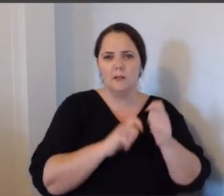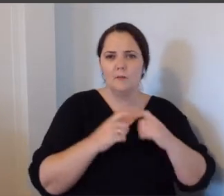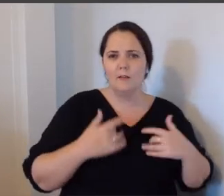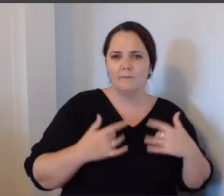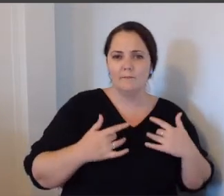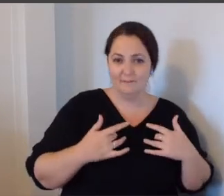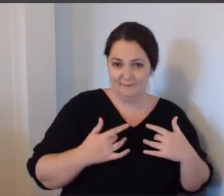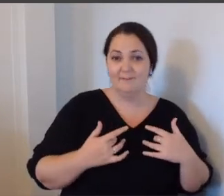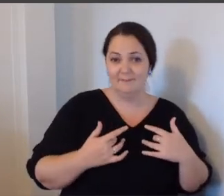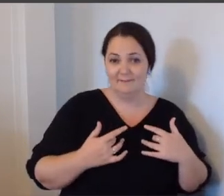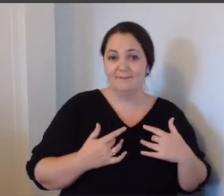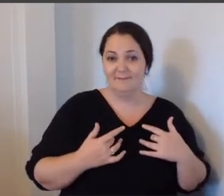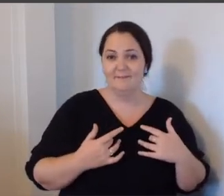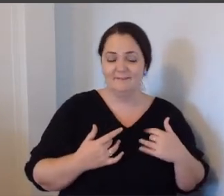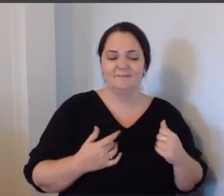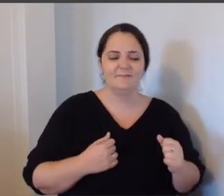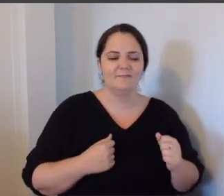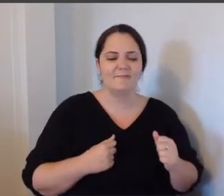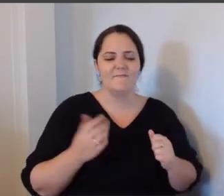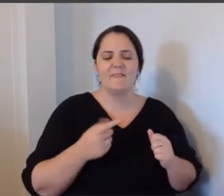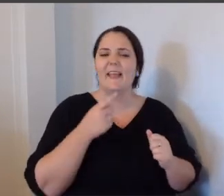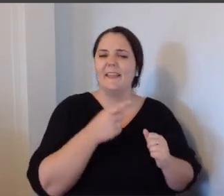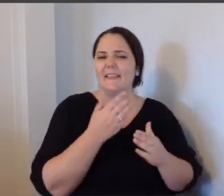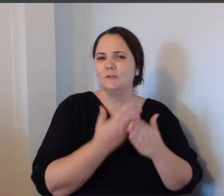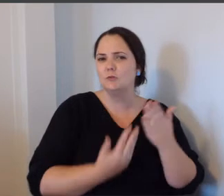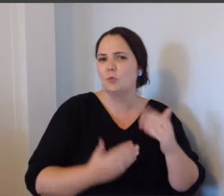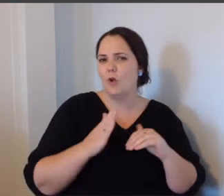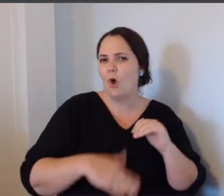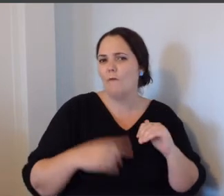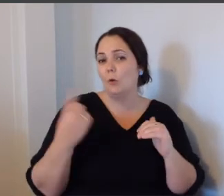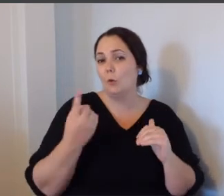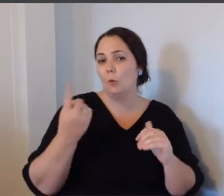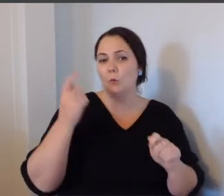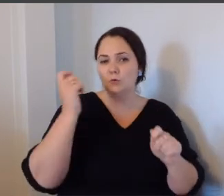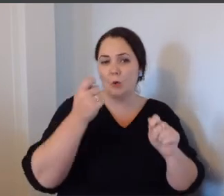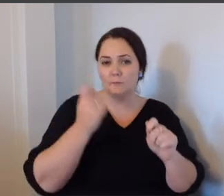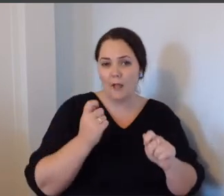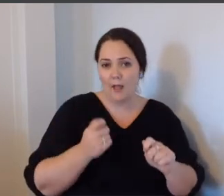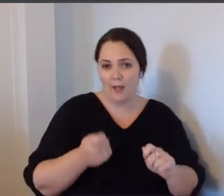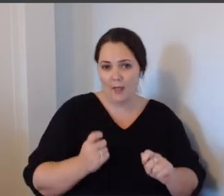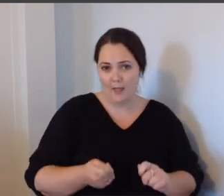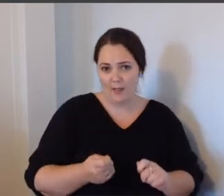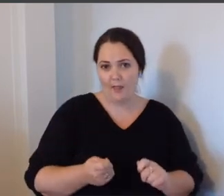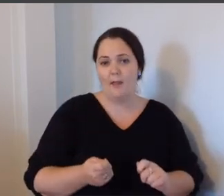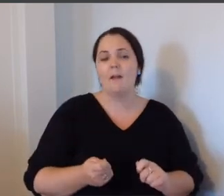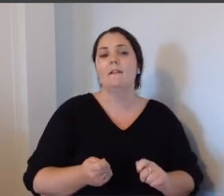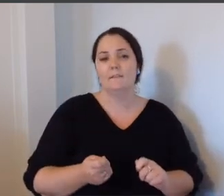his Metamorphosis. And, Ovid tells the story of a sculptor and King of Cyprus, Pygmalion